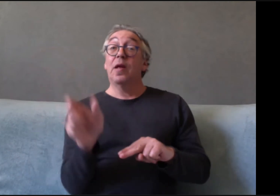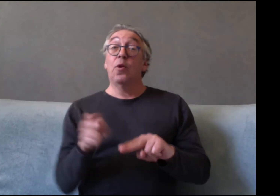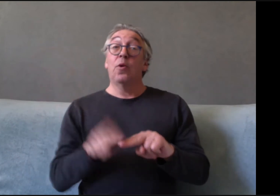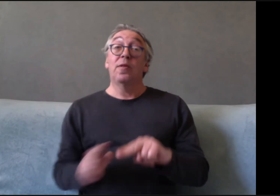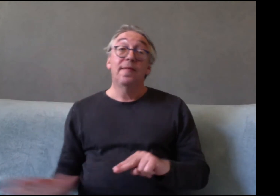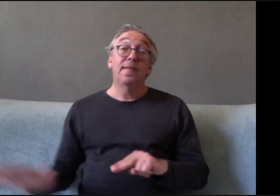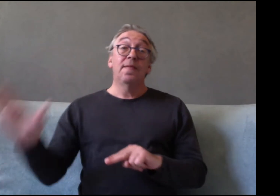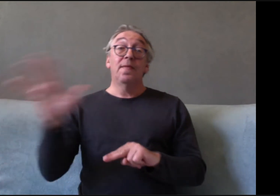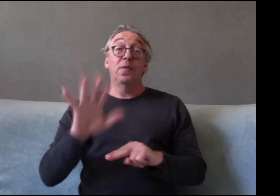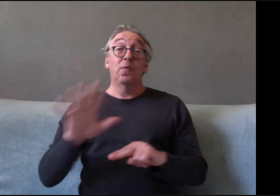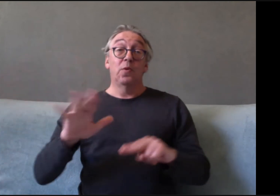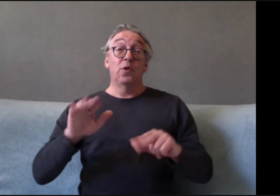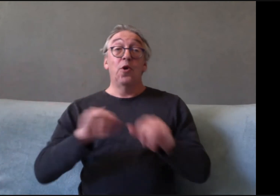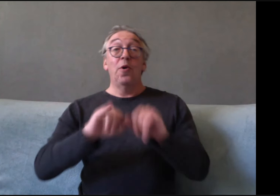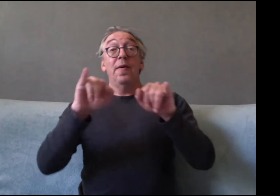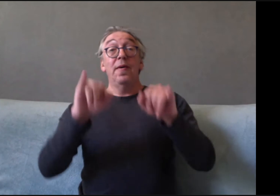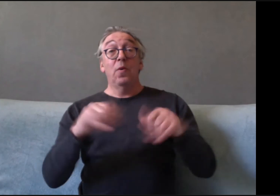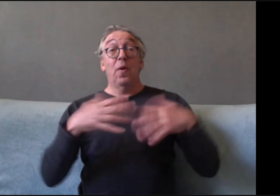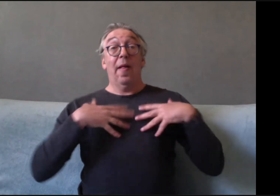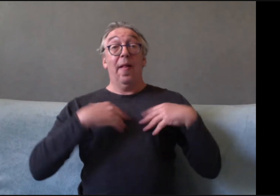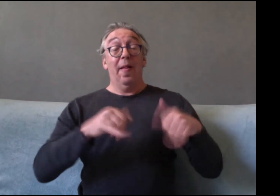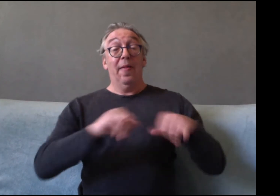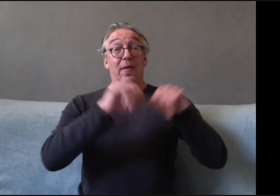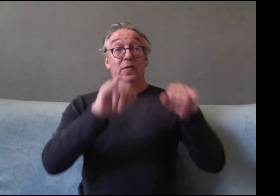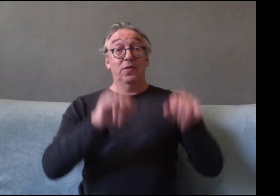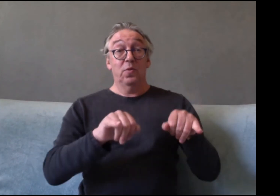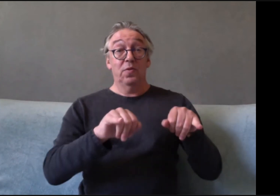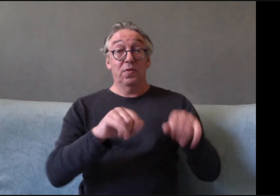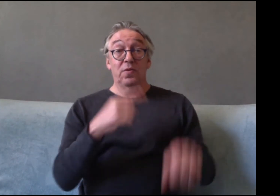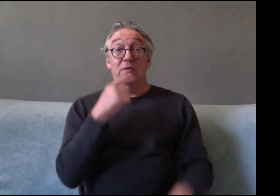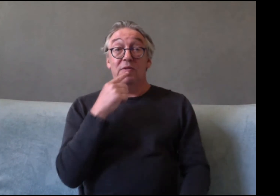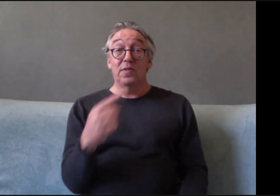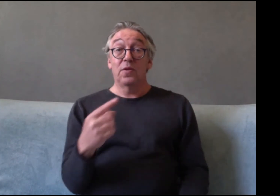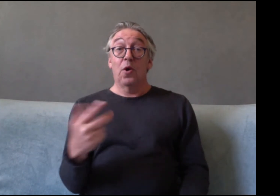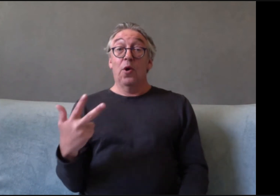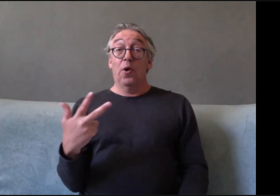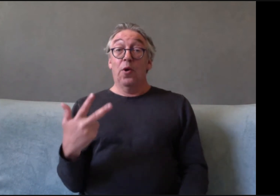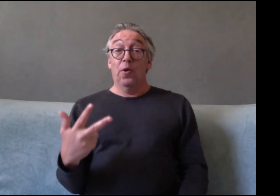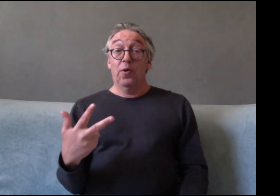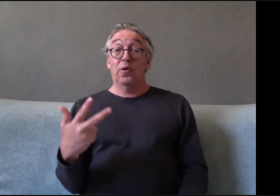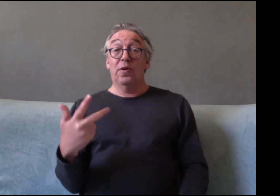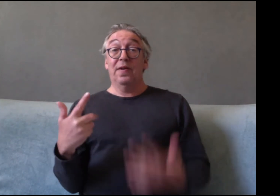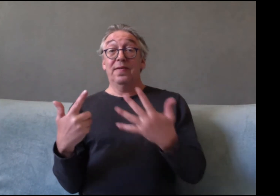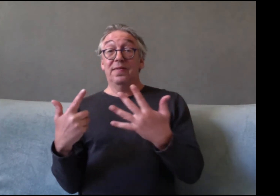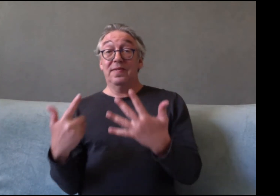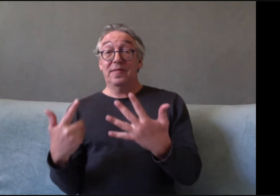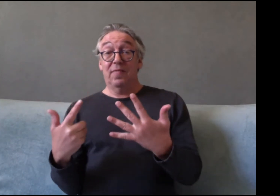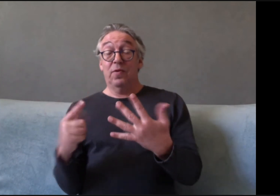that 57.4% have died from COVID-19